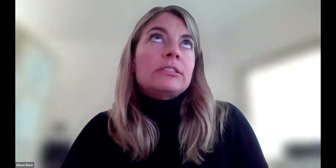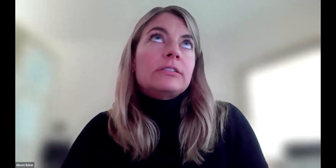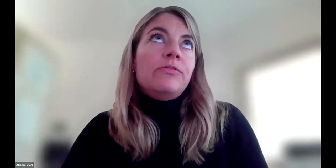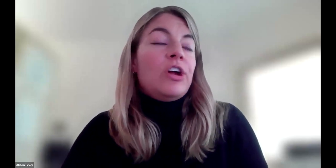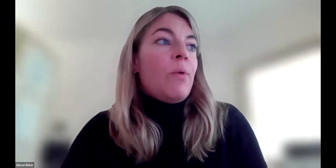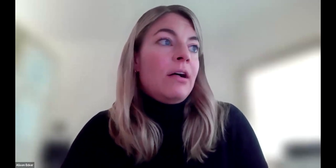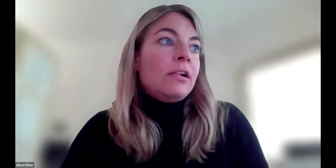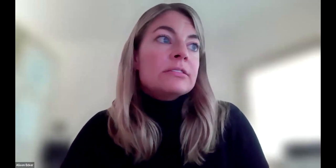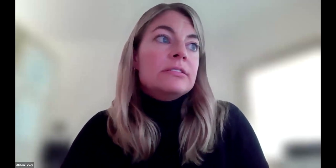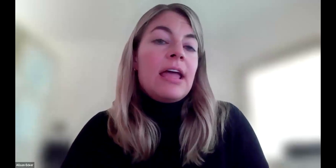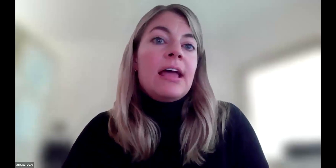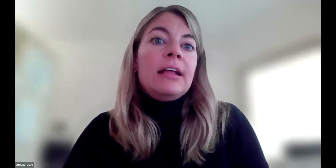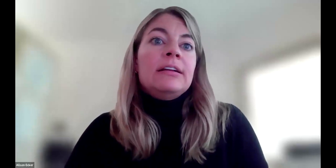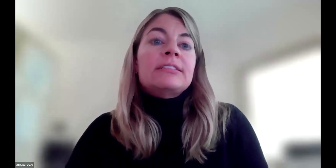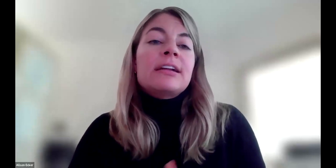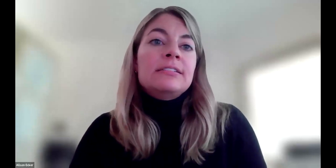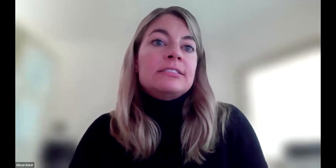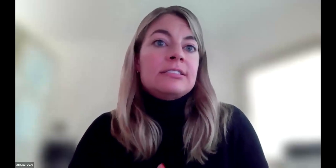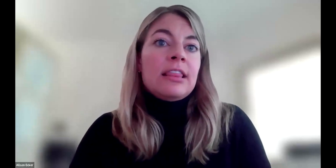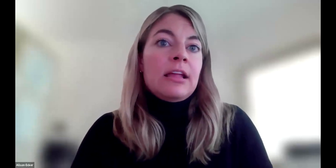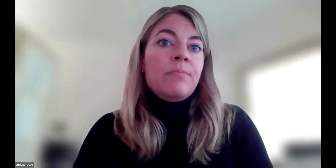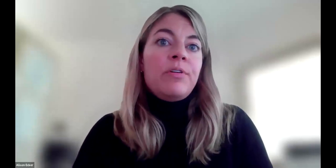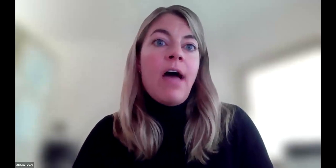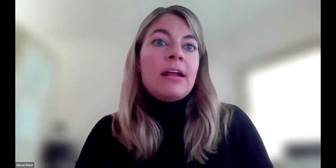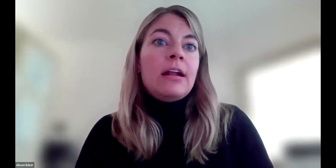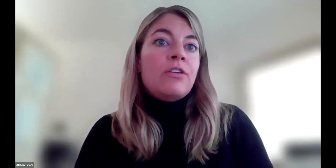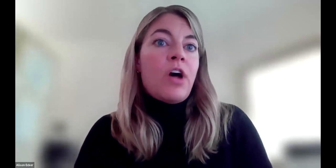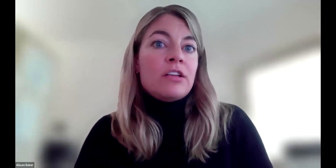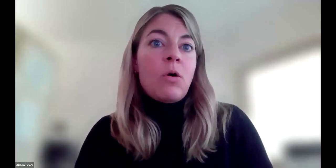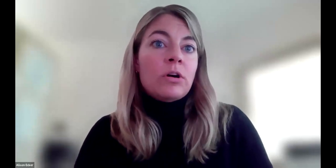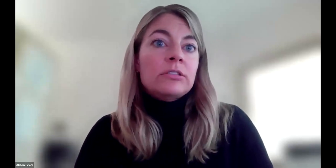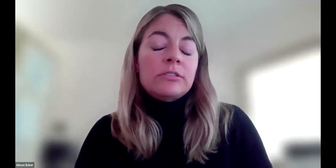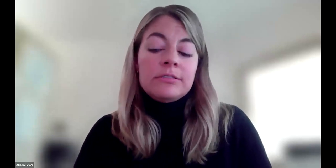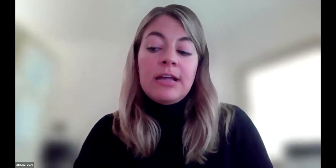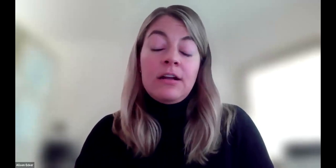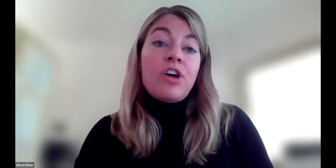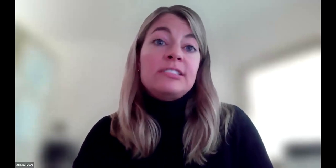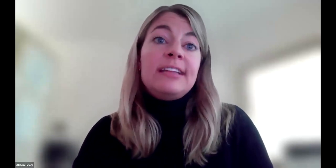inconsistently provided across courts and across states in the